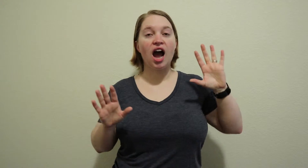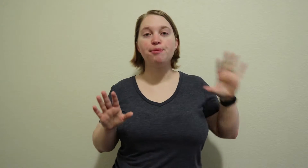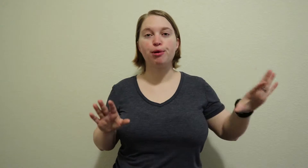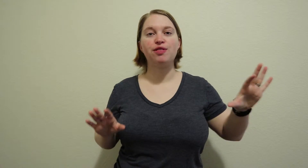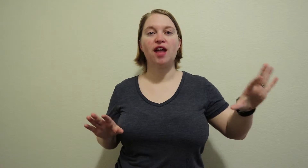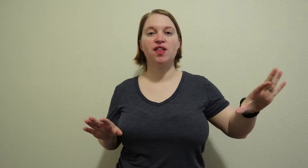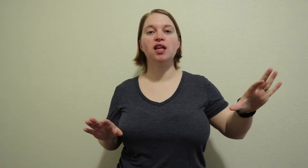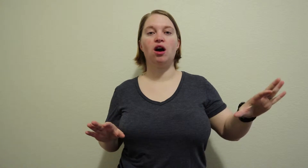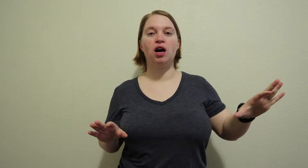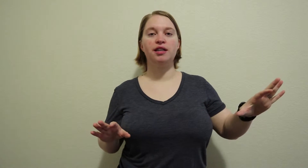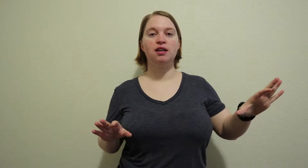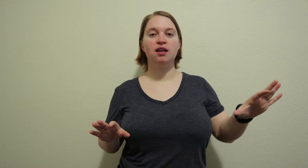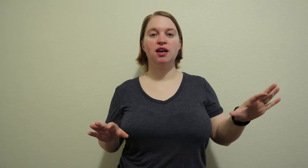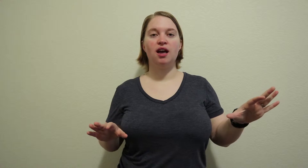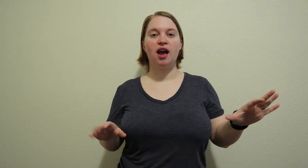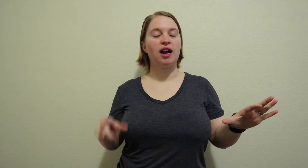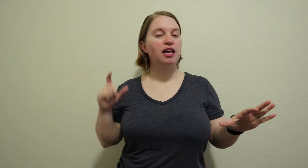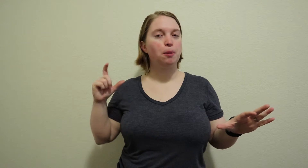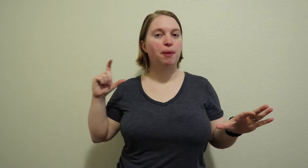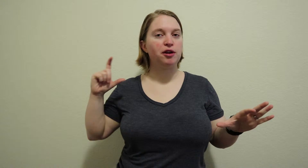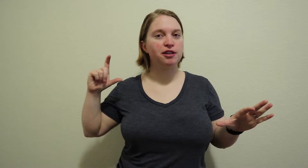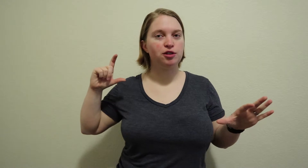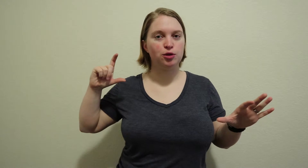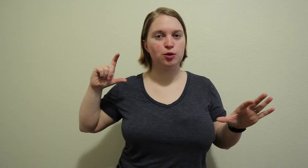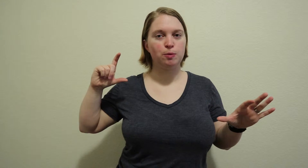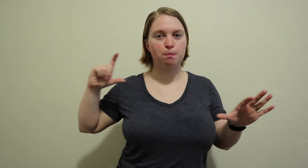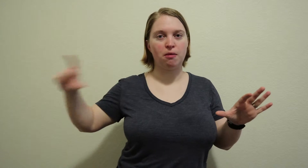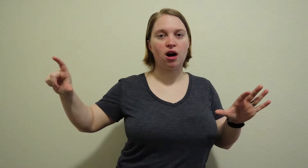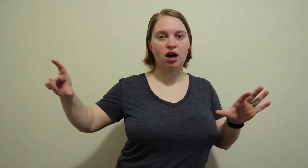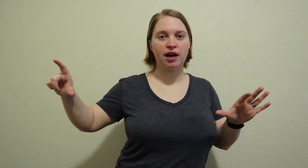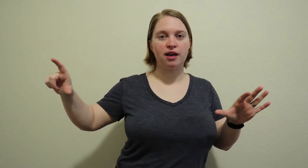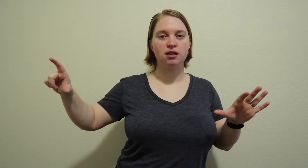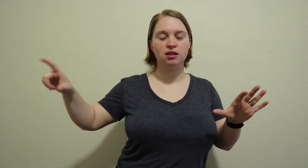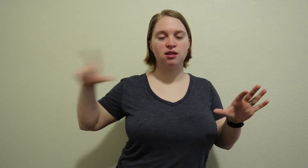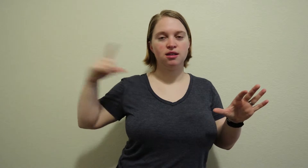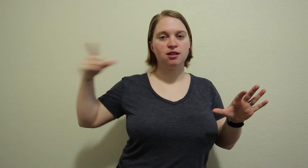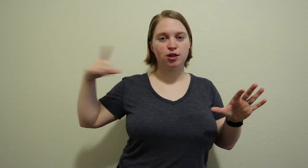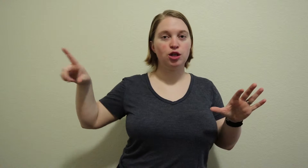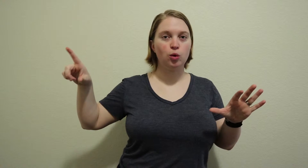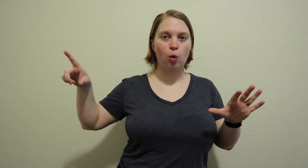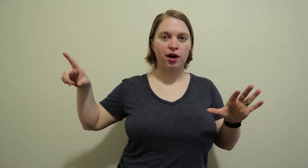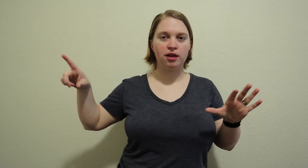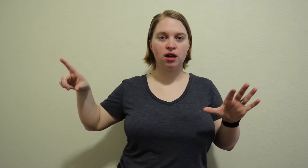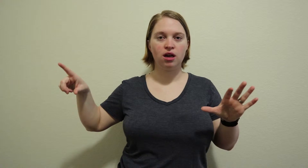I put that thing on and I compared it to my new one